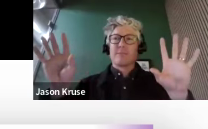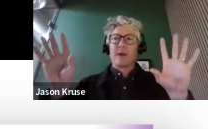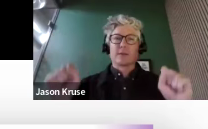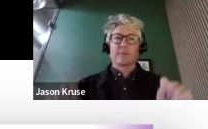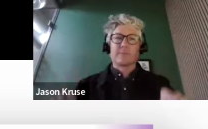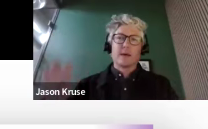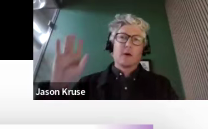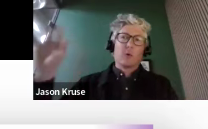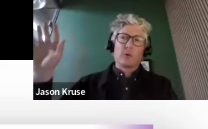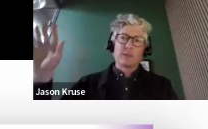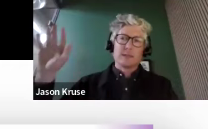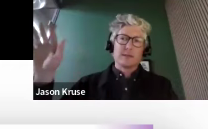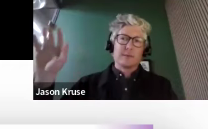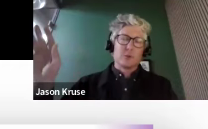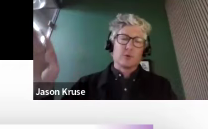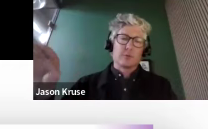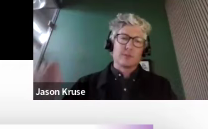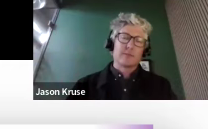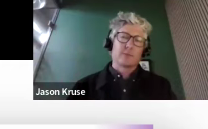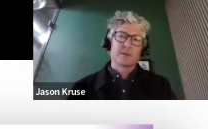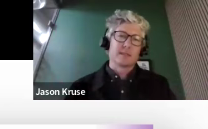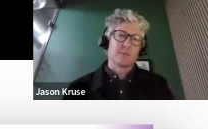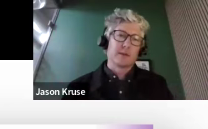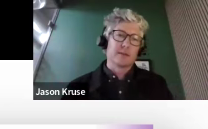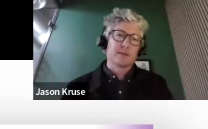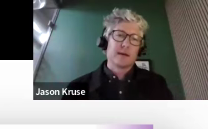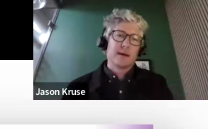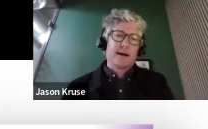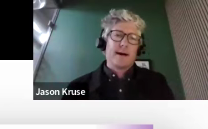and see the same monitor or see the virtual participants.